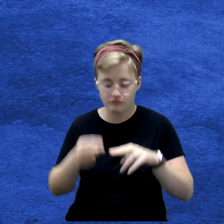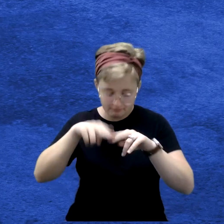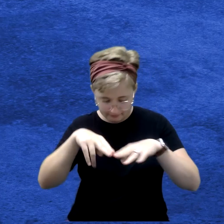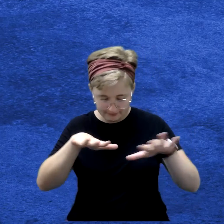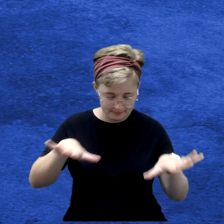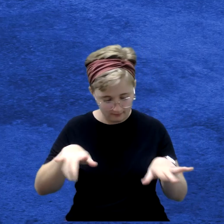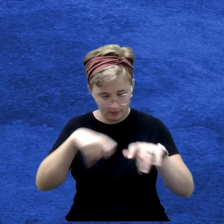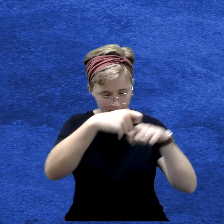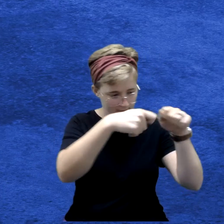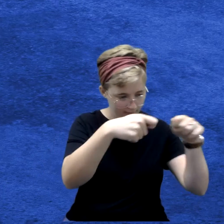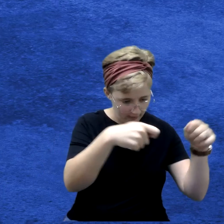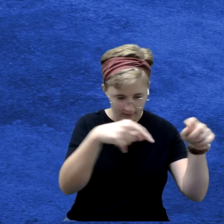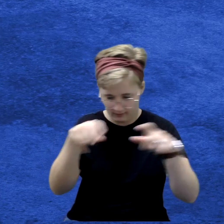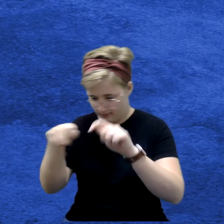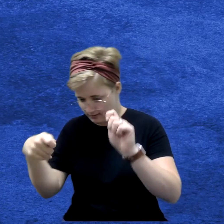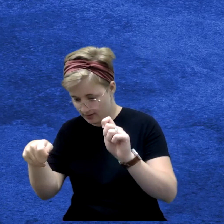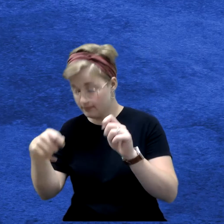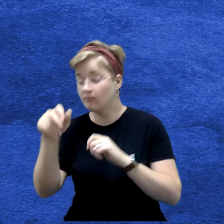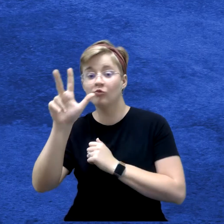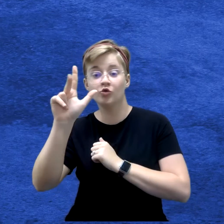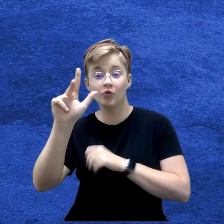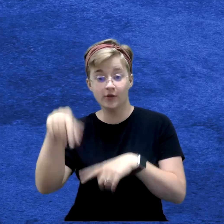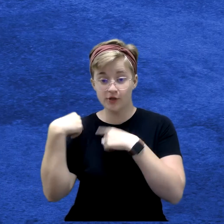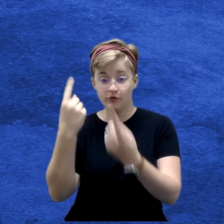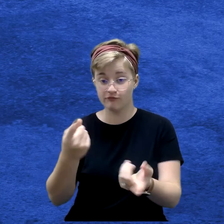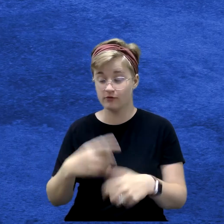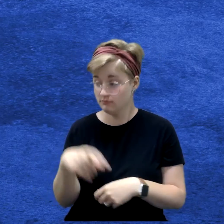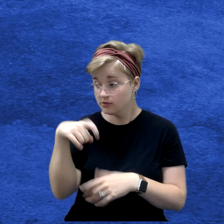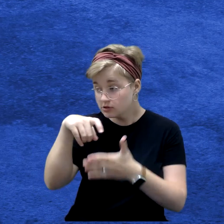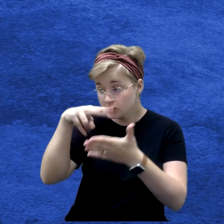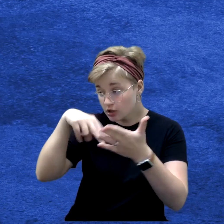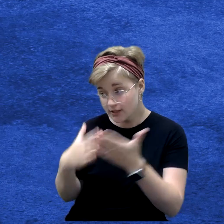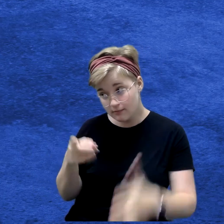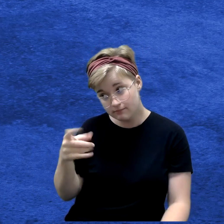“Twenty-three so far. You should read some of them, Josh.”